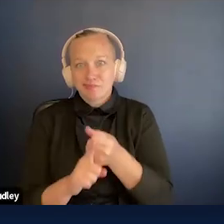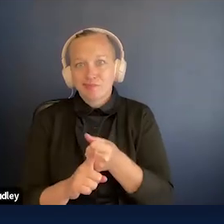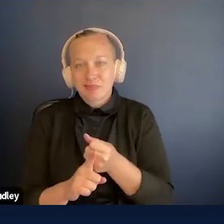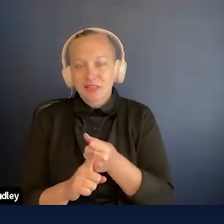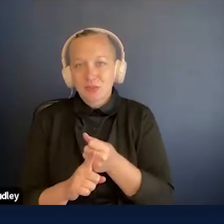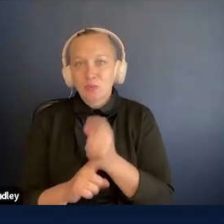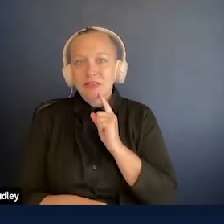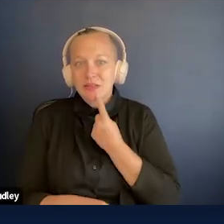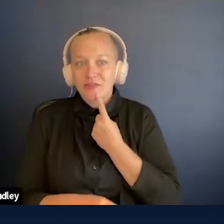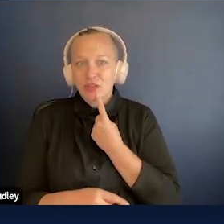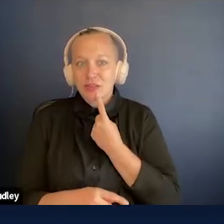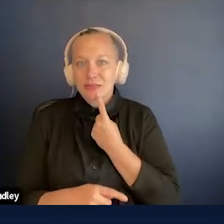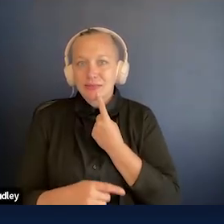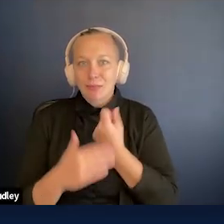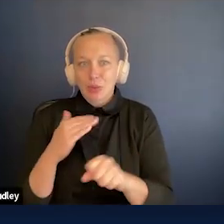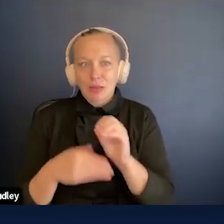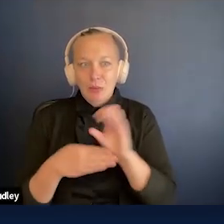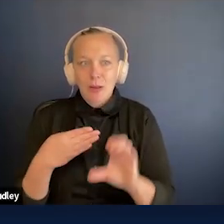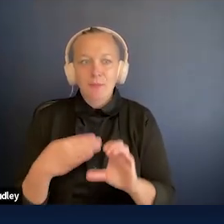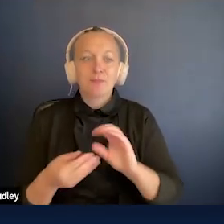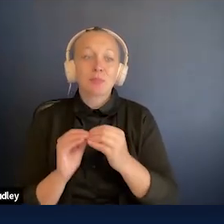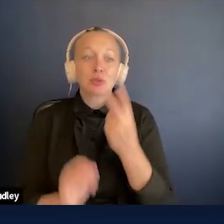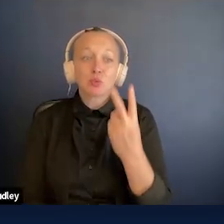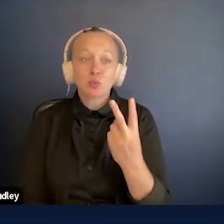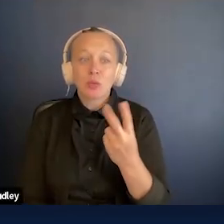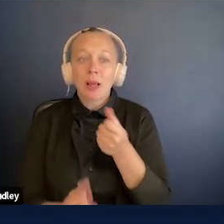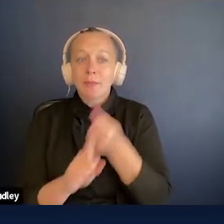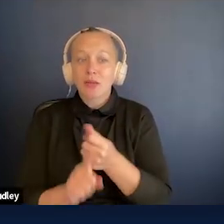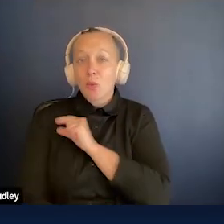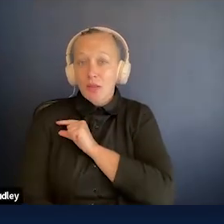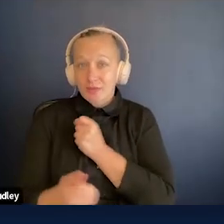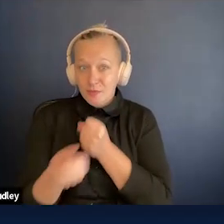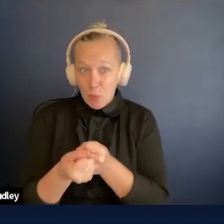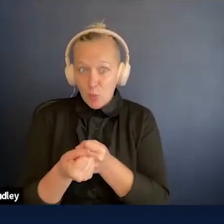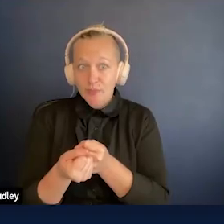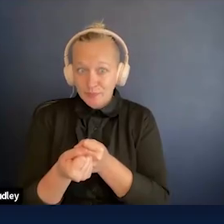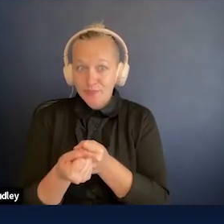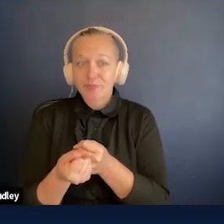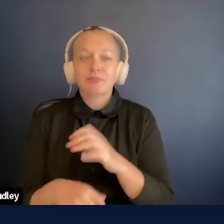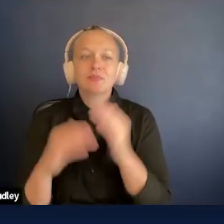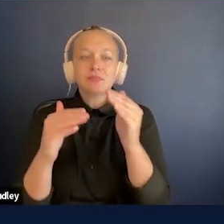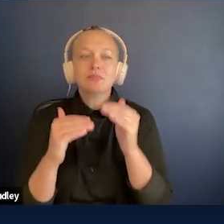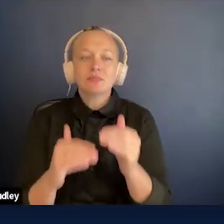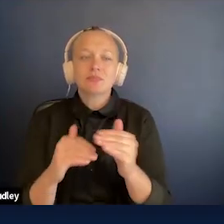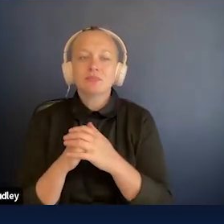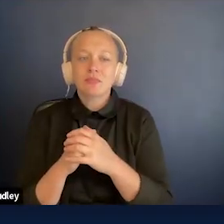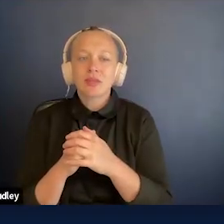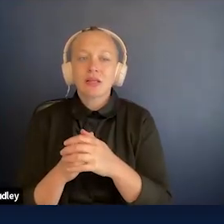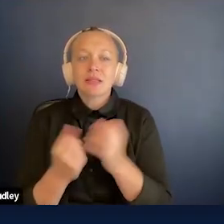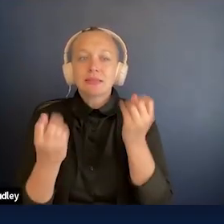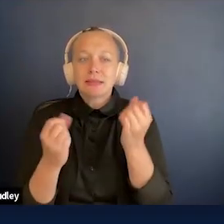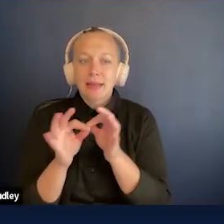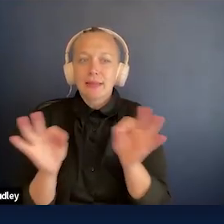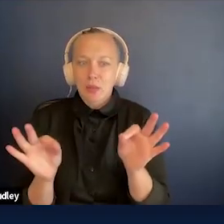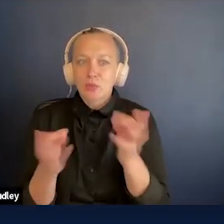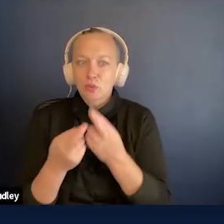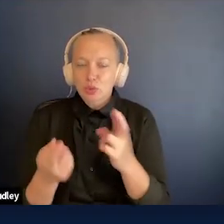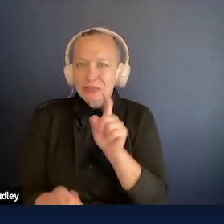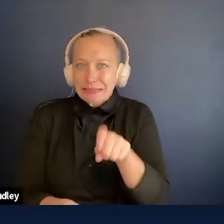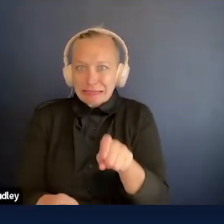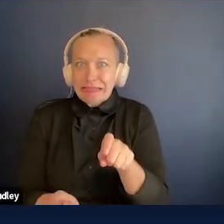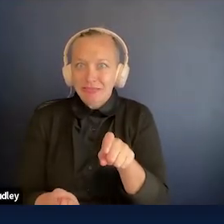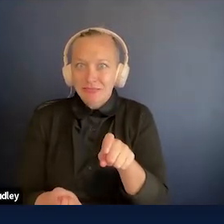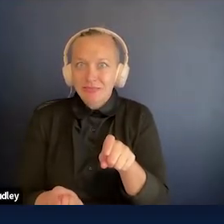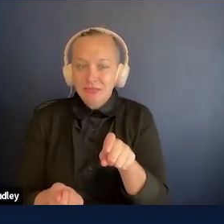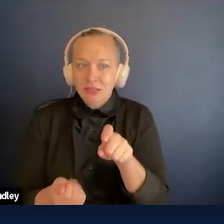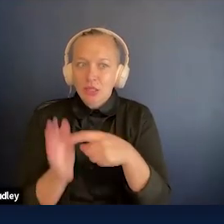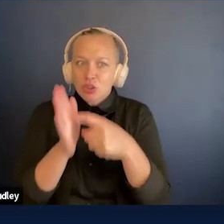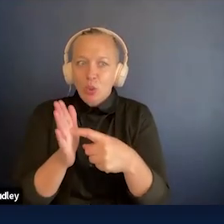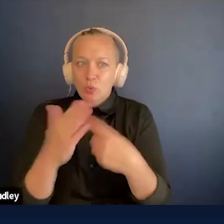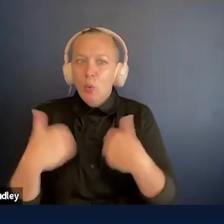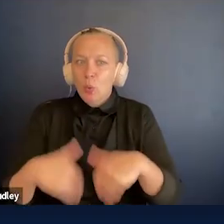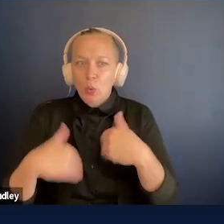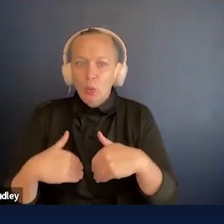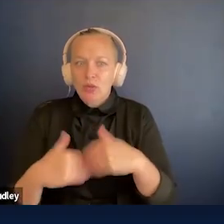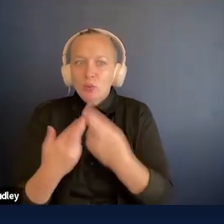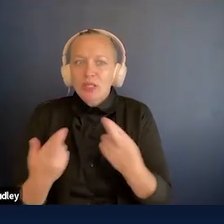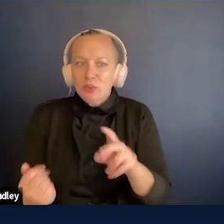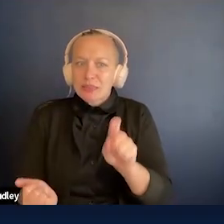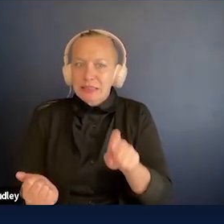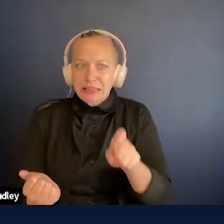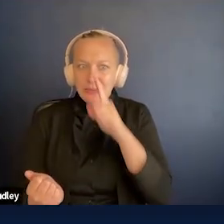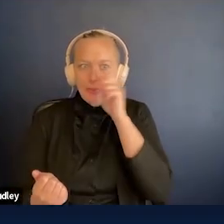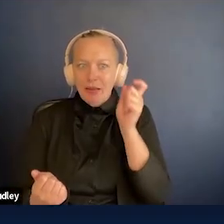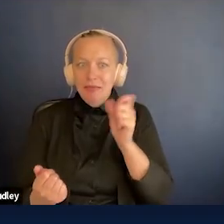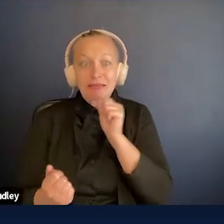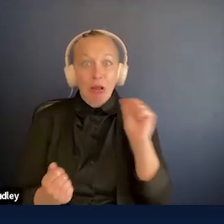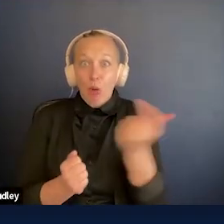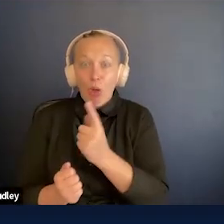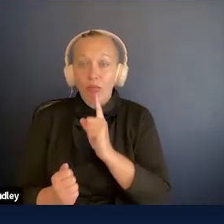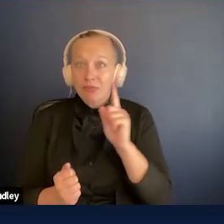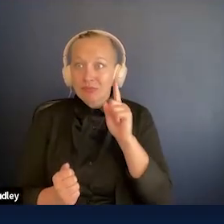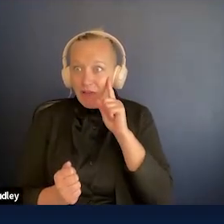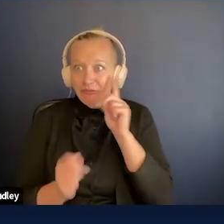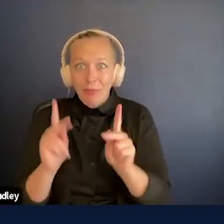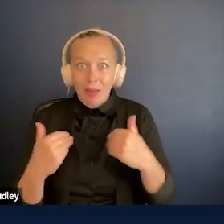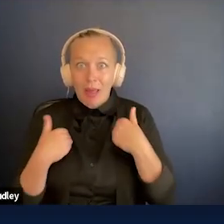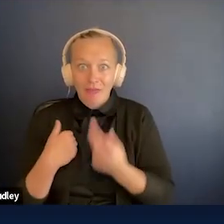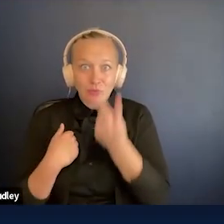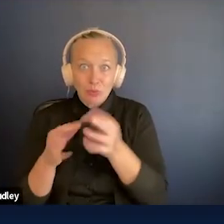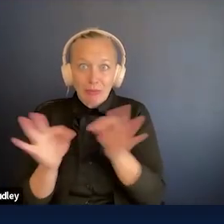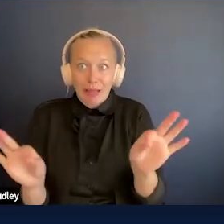supports certified interpreters and culturally knowledgeable healthcare. healthcare teams significantly reduced prenatal disparities, and it also shows there's a… Need for sign language, specifically resources needed, because not all individuals are bilingual, and this… in this contrast, is ASL.